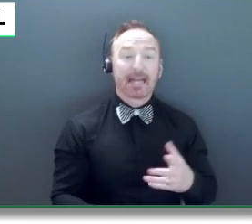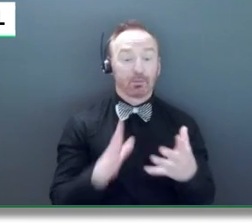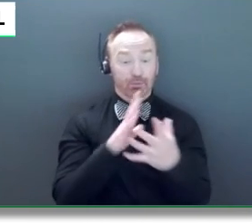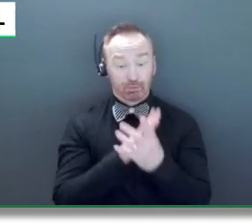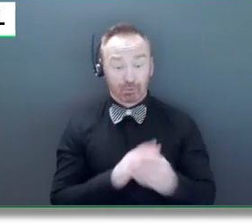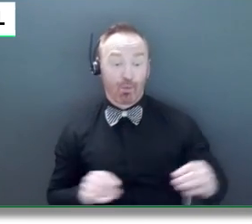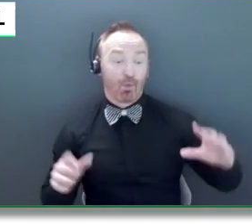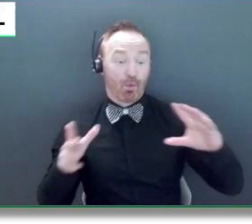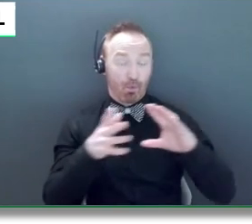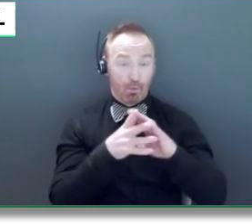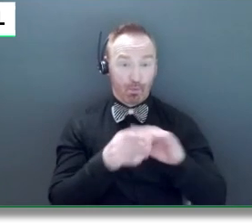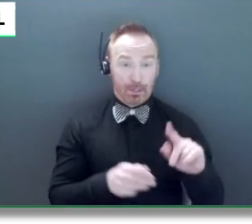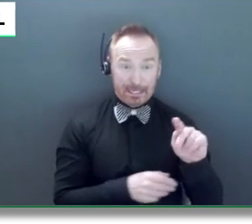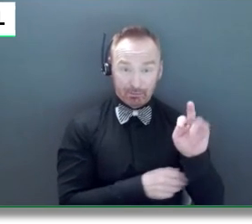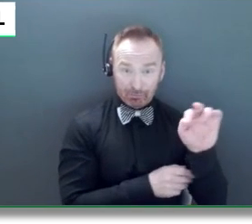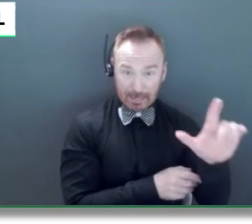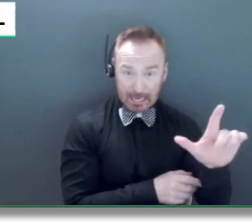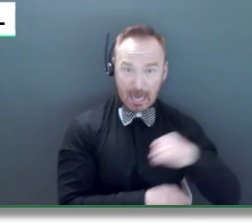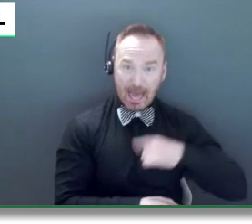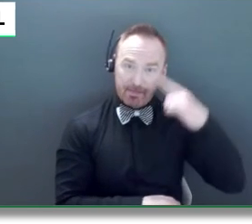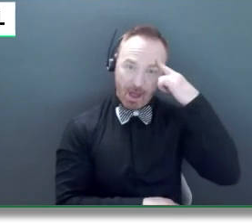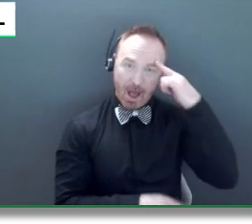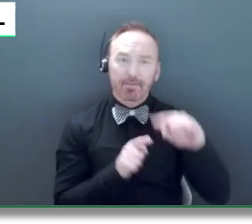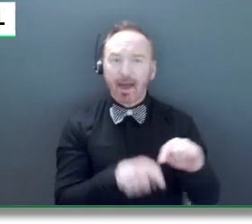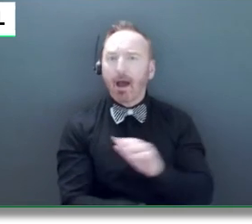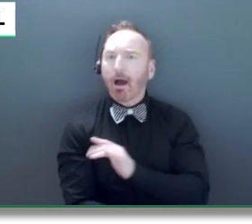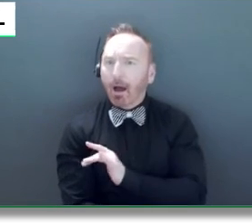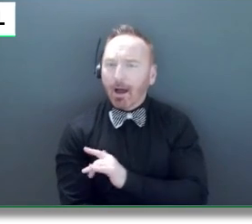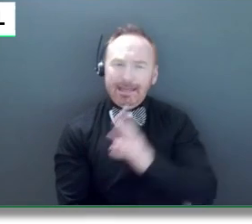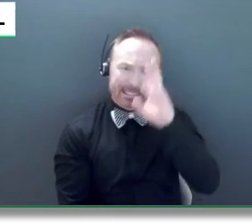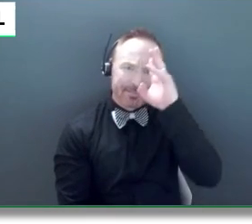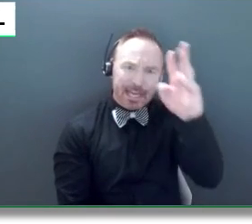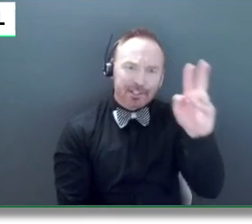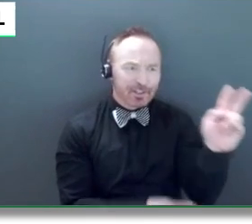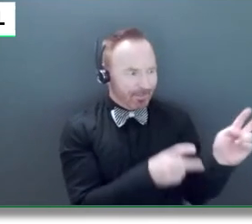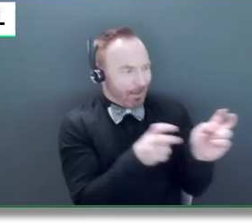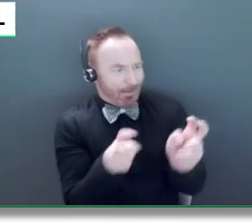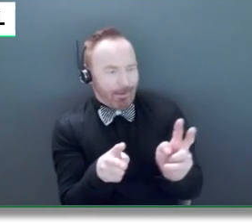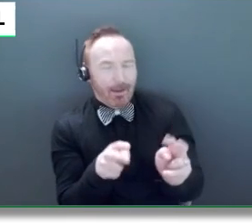innovation to parks that builds on the natural history and people could walk by